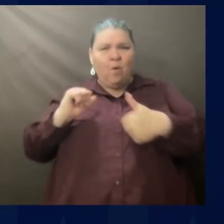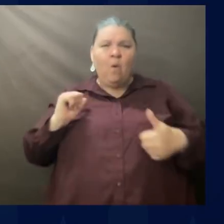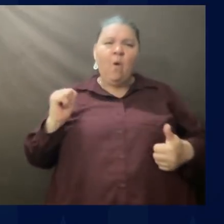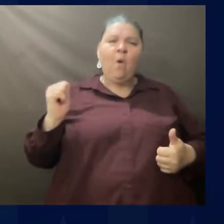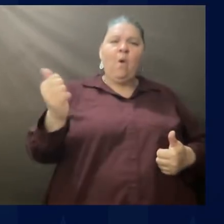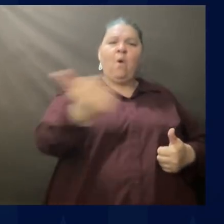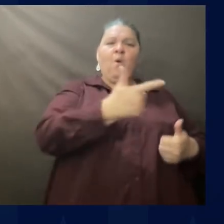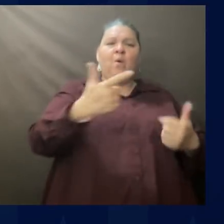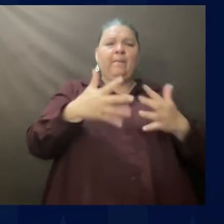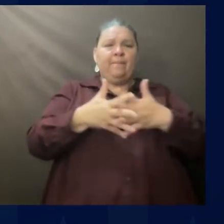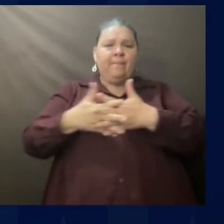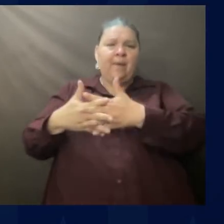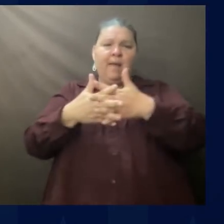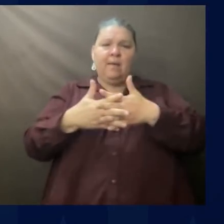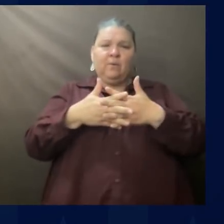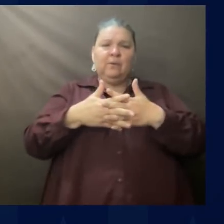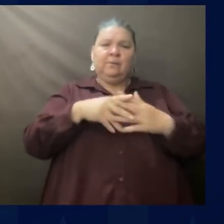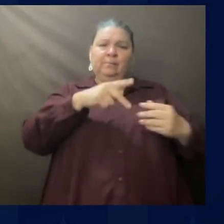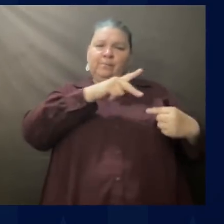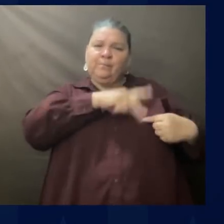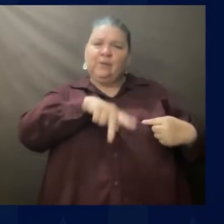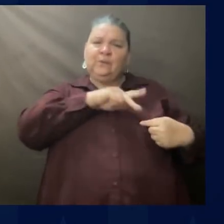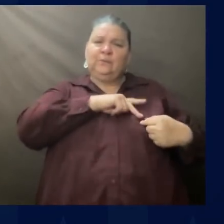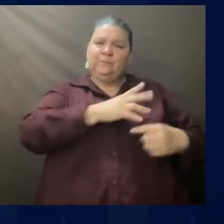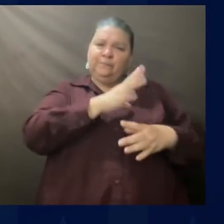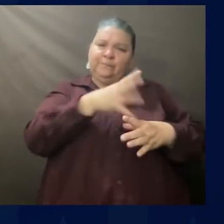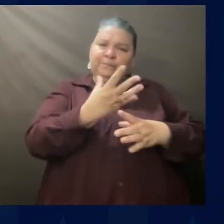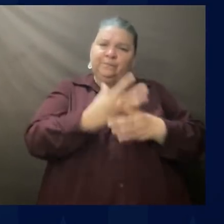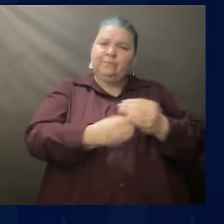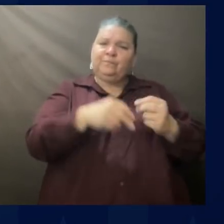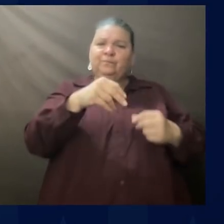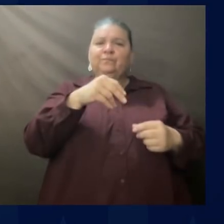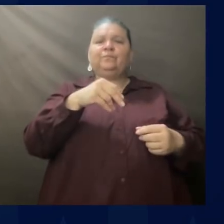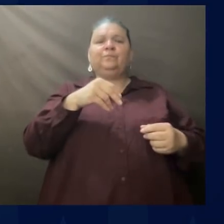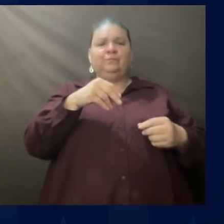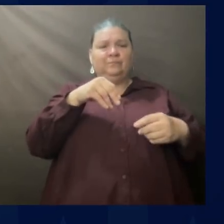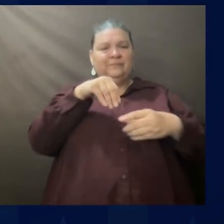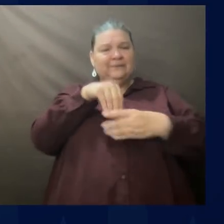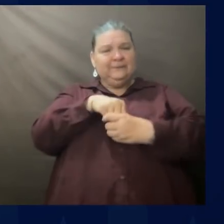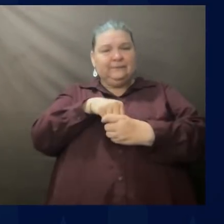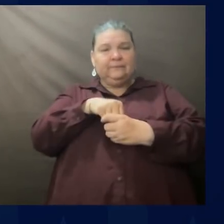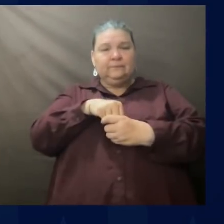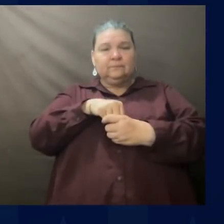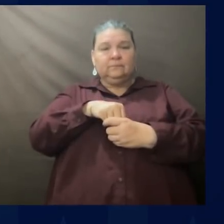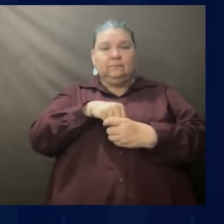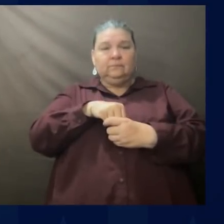And we remember all those who still carry the wounds of that war, to body and to soul.